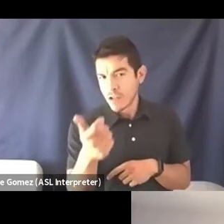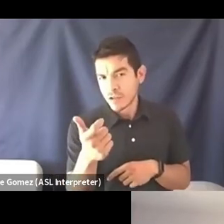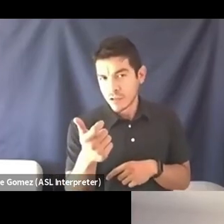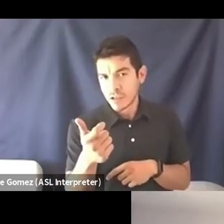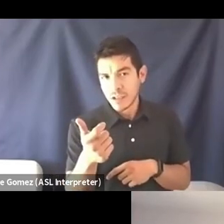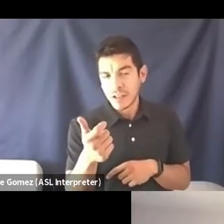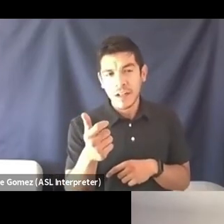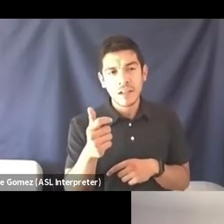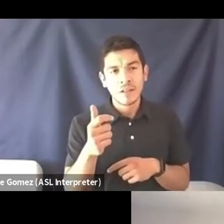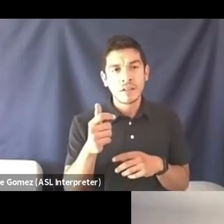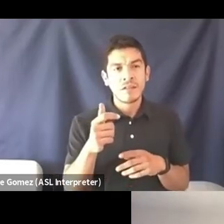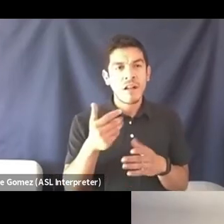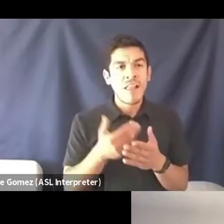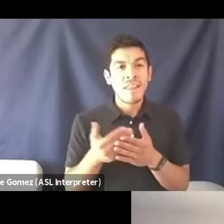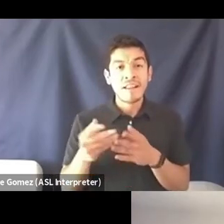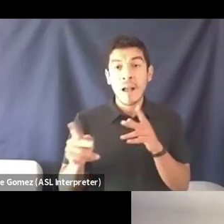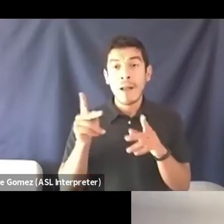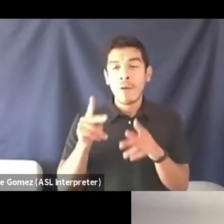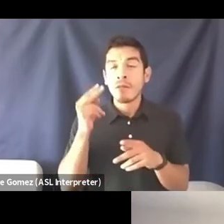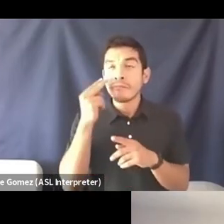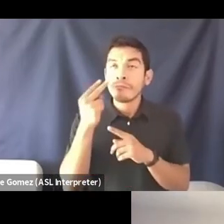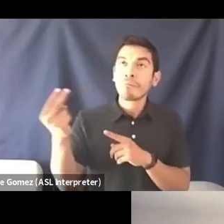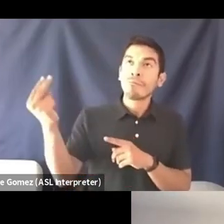of people reminiscing about the search.